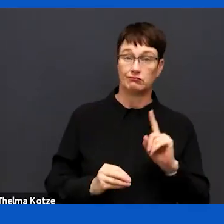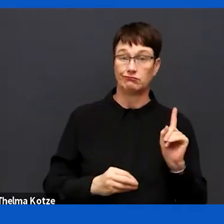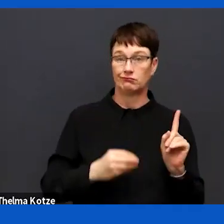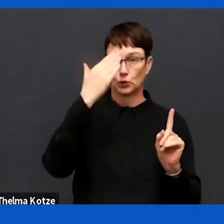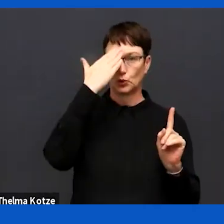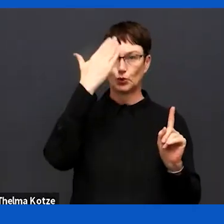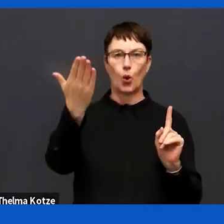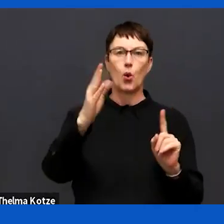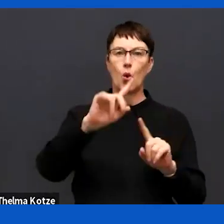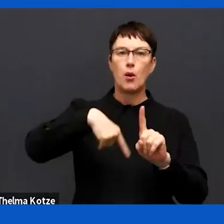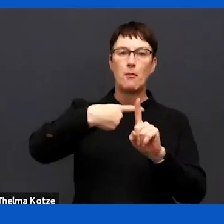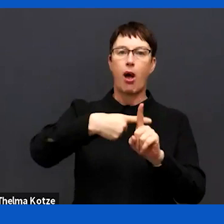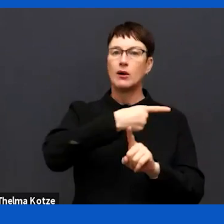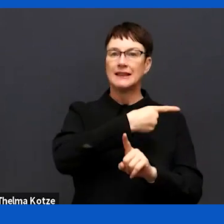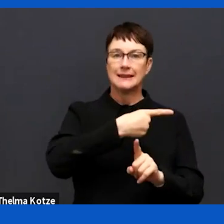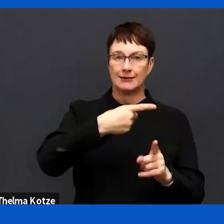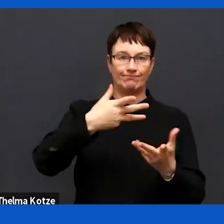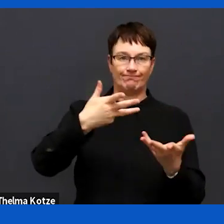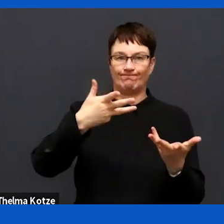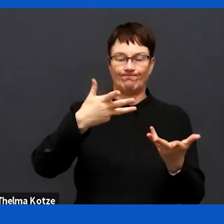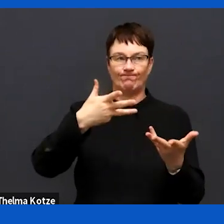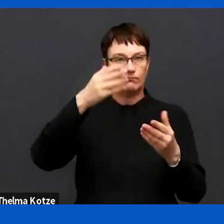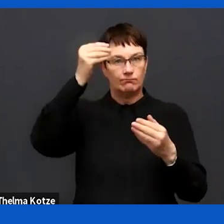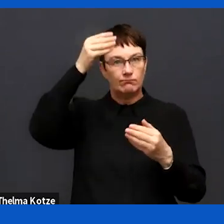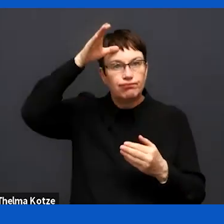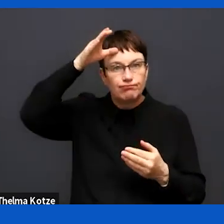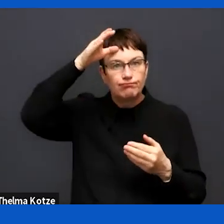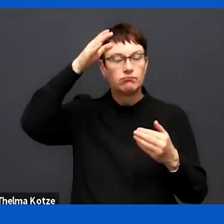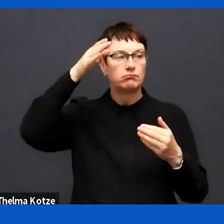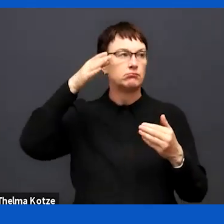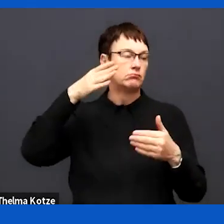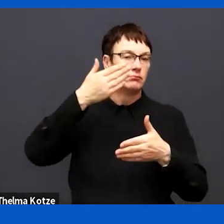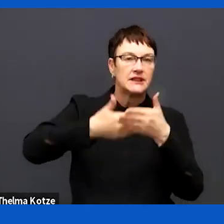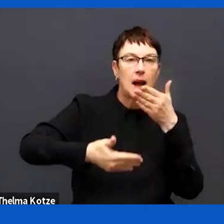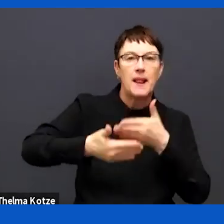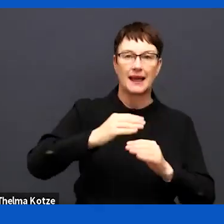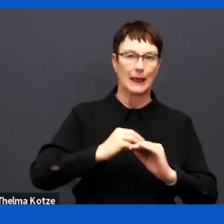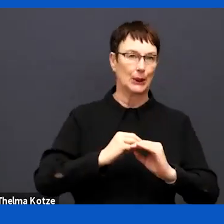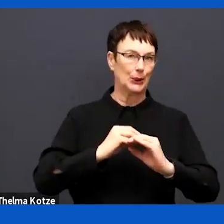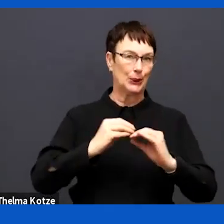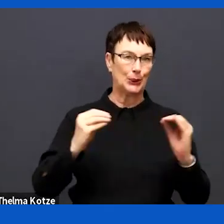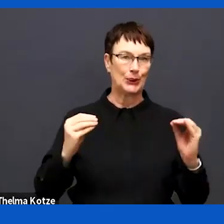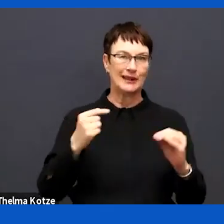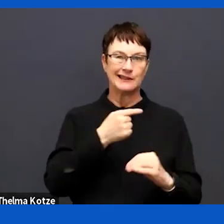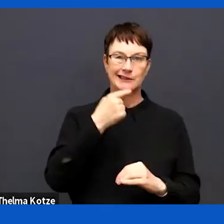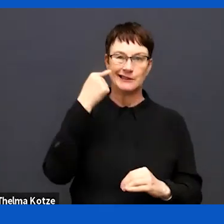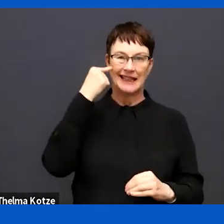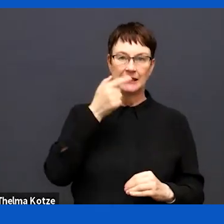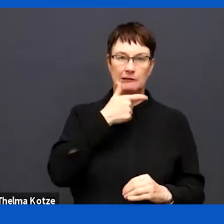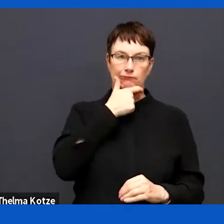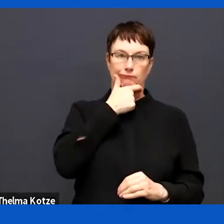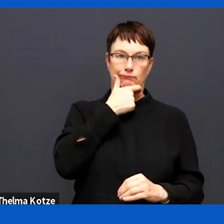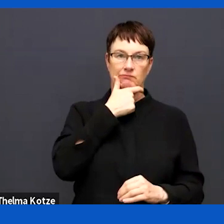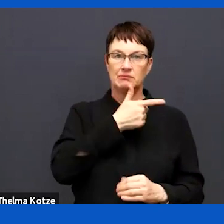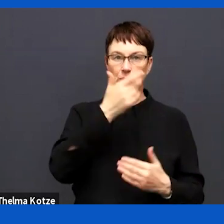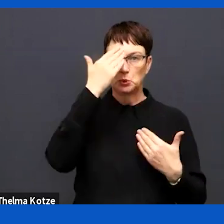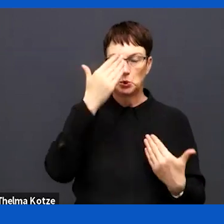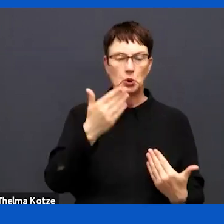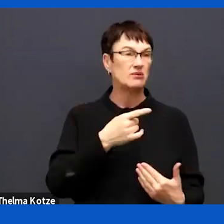think only to the view part of the design. They choose the wrong color. We have a lot of issue. We